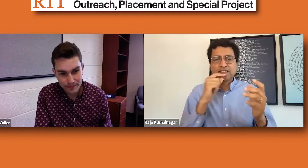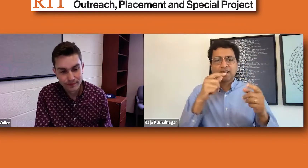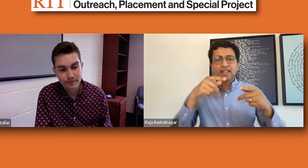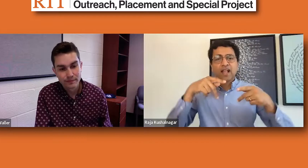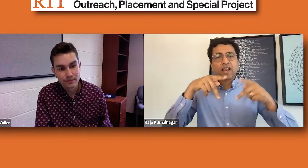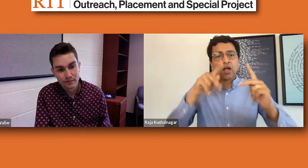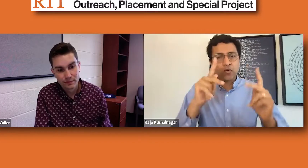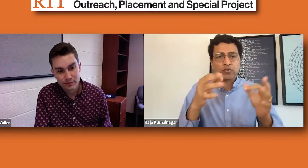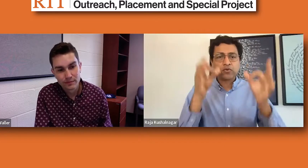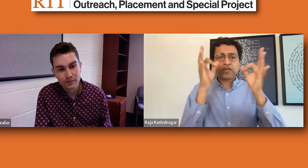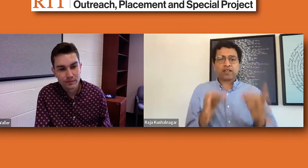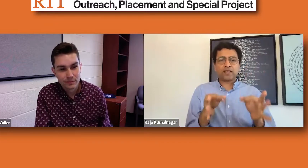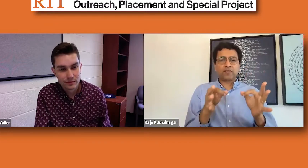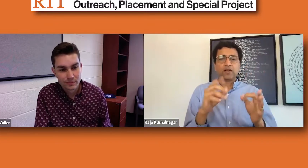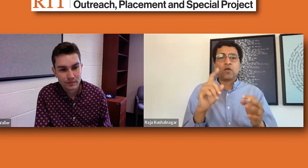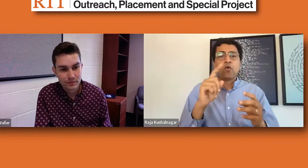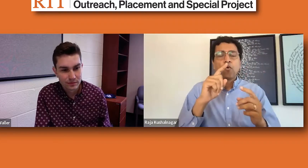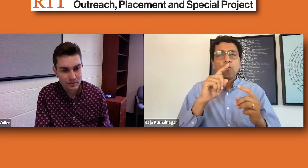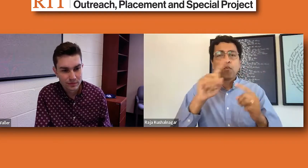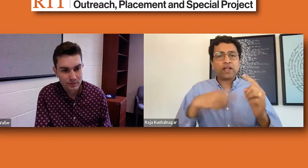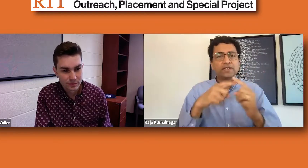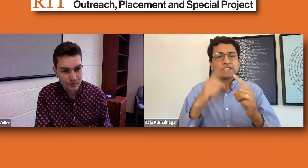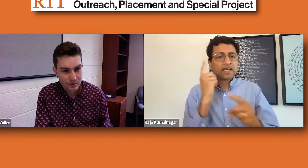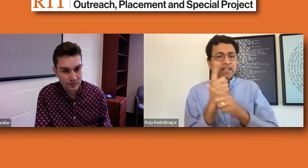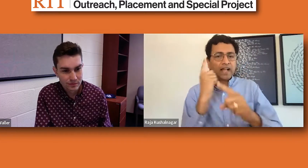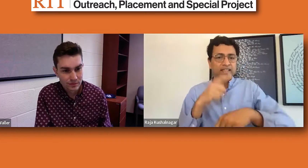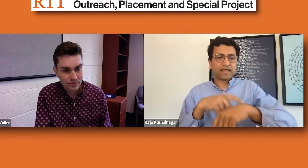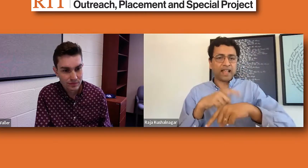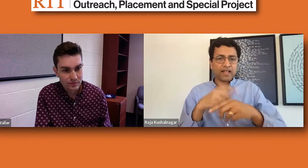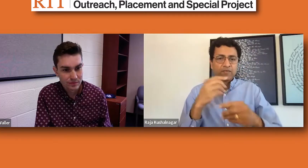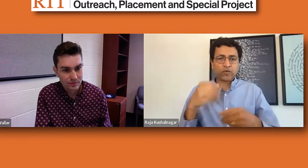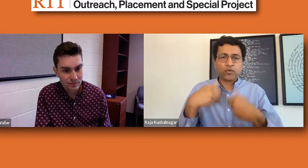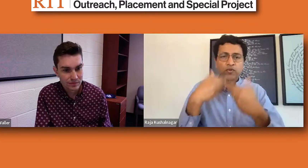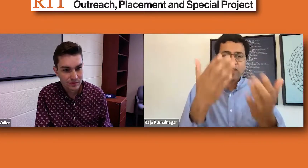We need to think about how and what we're providing